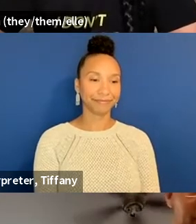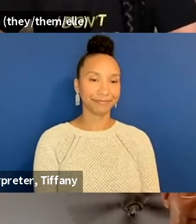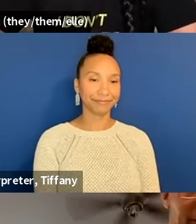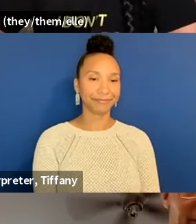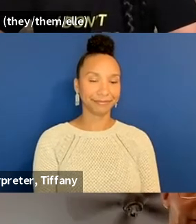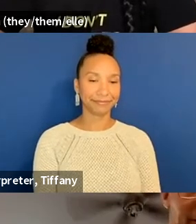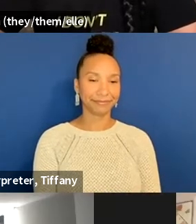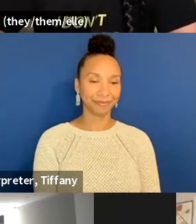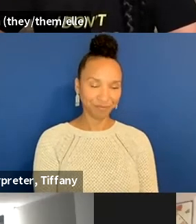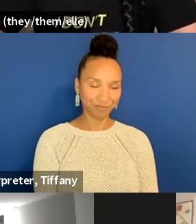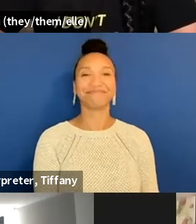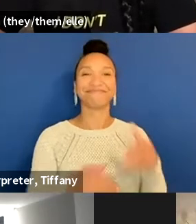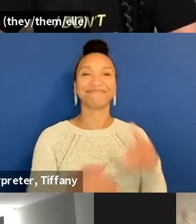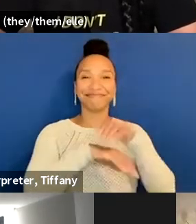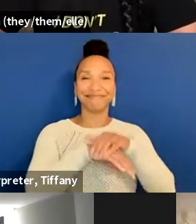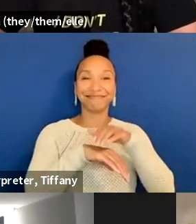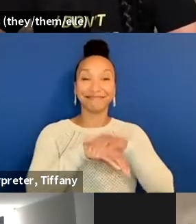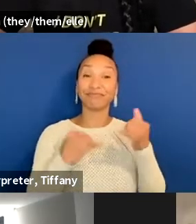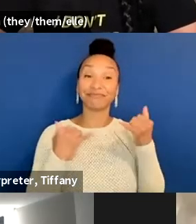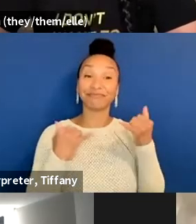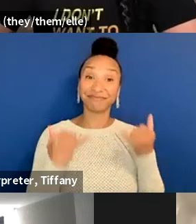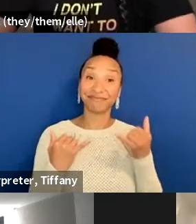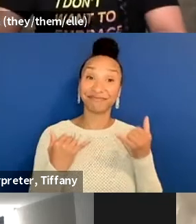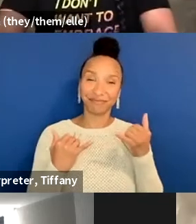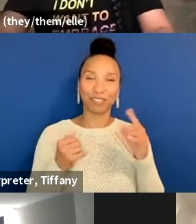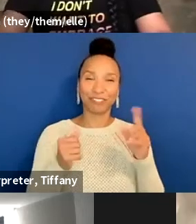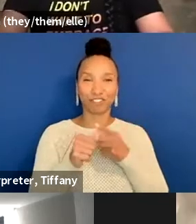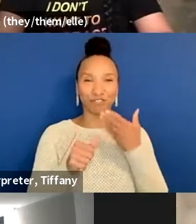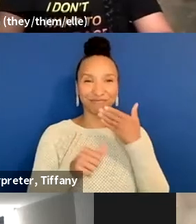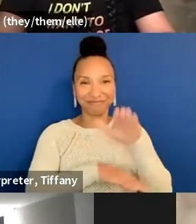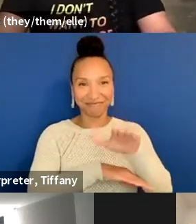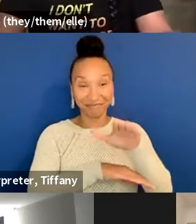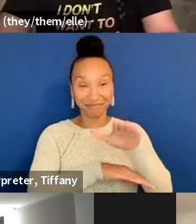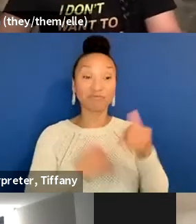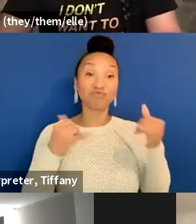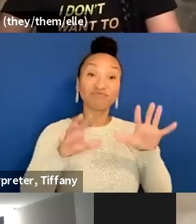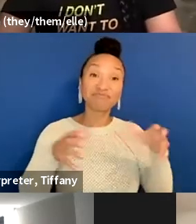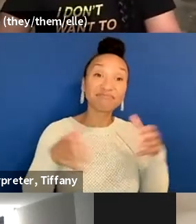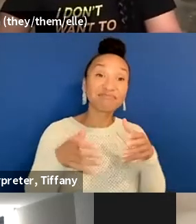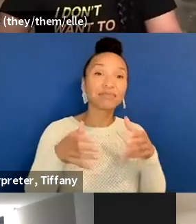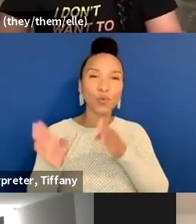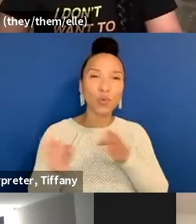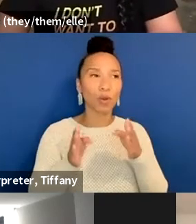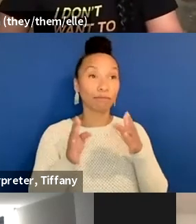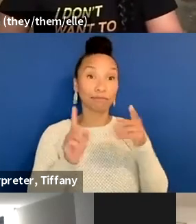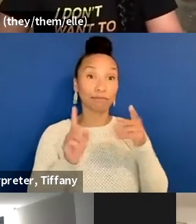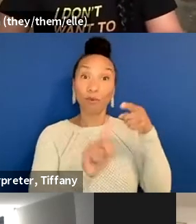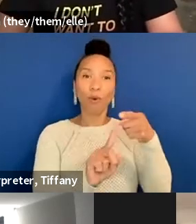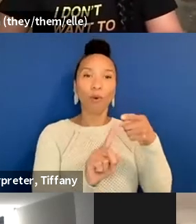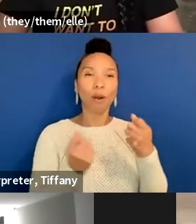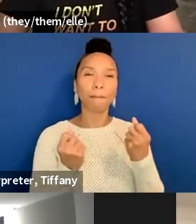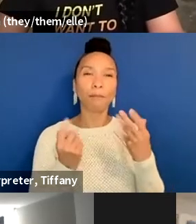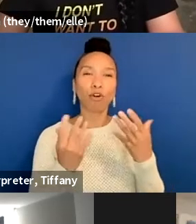Upbeat music: Good afternoon, the organizers of today have made a strong commitment to making a multi-lingual space. To that end we have Spanish, English, ASL interpretation, we ask that all participants speak slowly loudly, and clearly into their microphones to make interpretation easier.